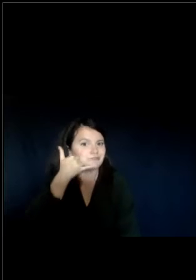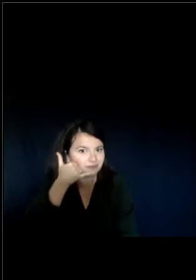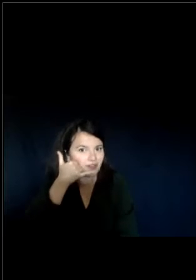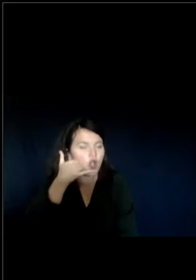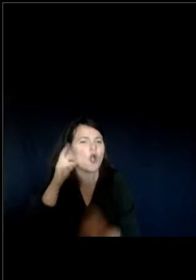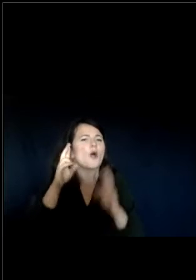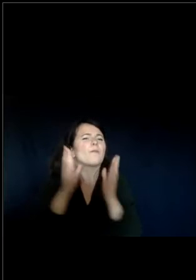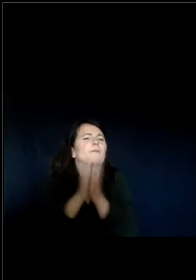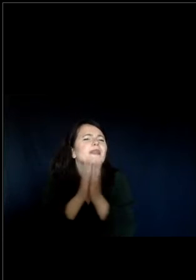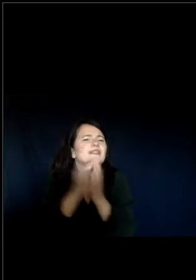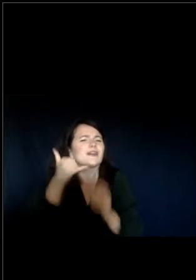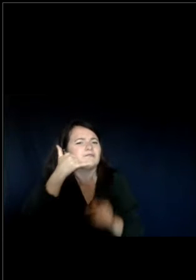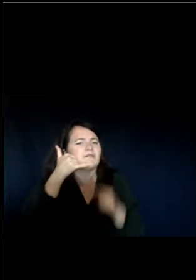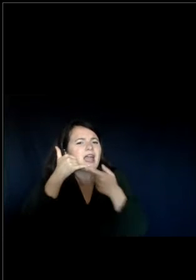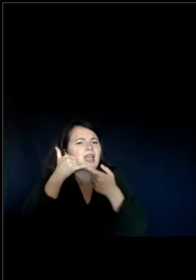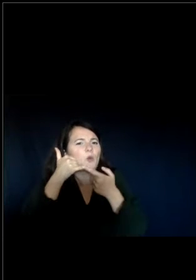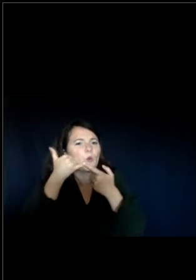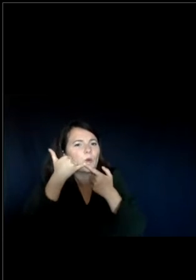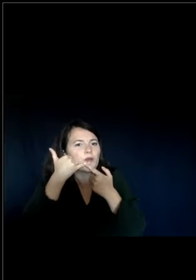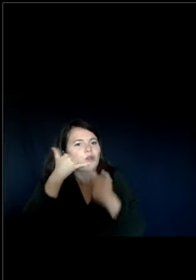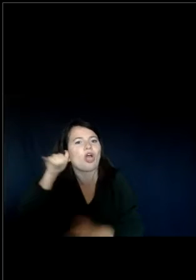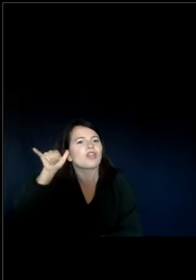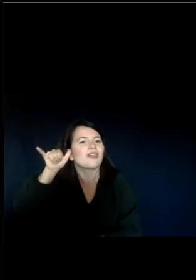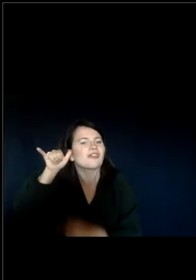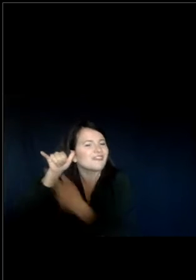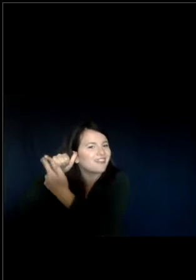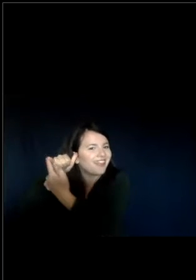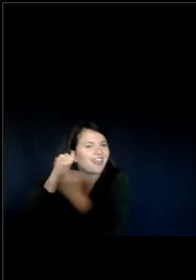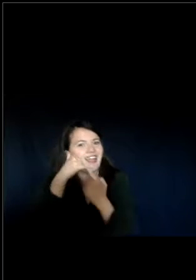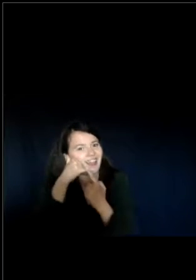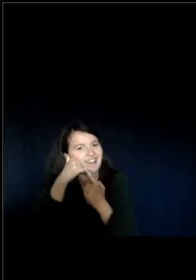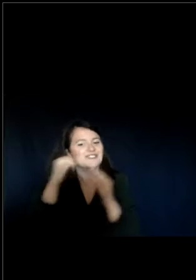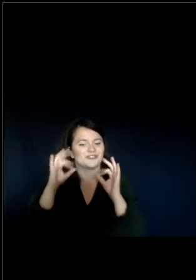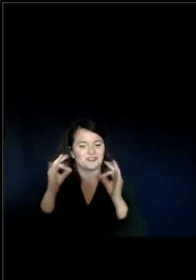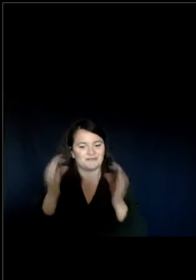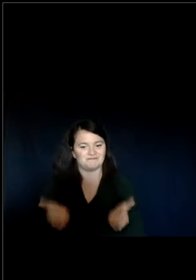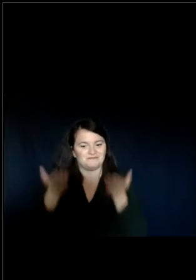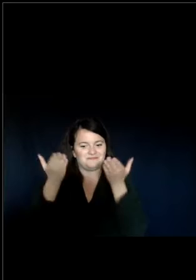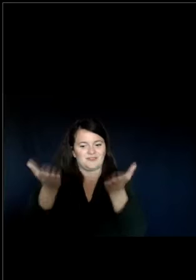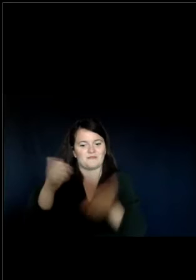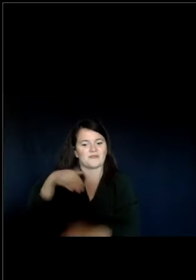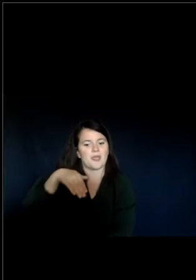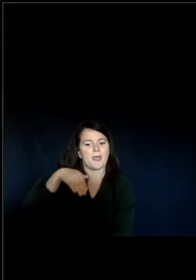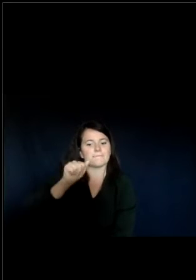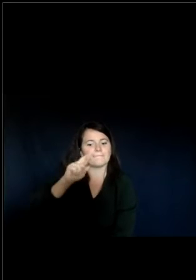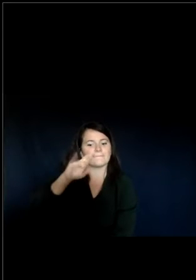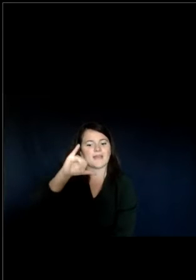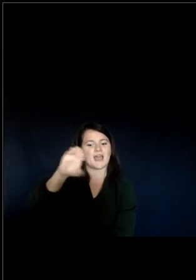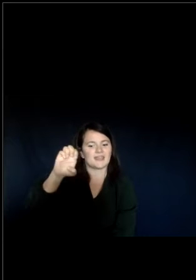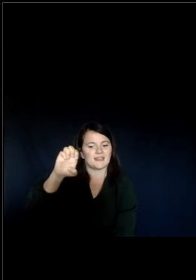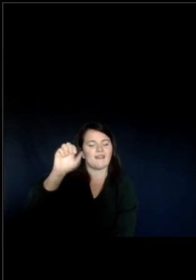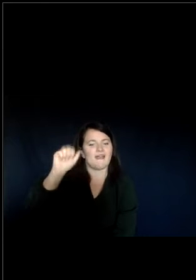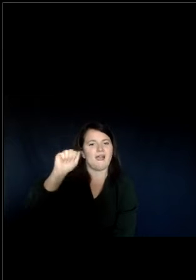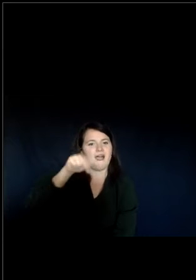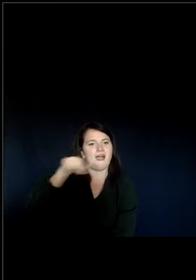You also have a presentation. I give the floor to Marie-Anne, remember stick to the eight minutes maximum